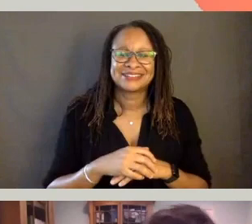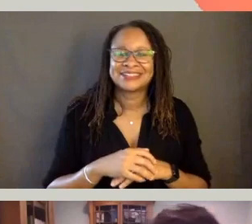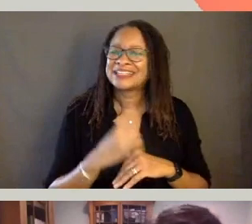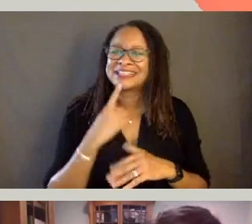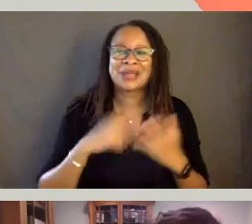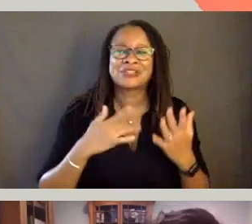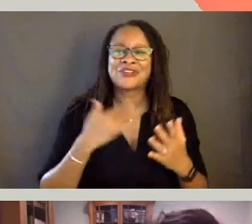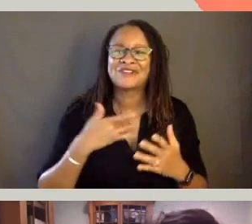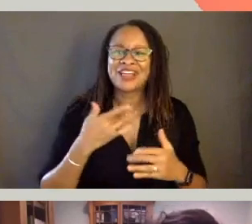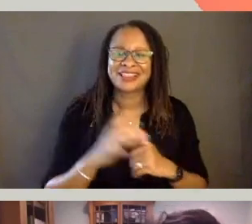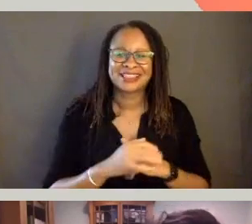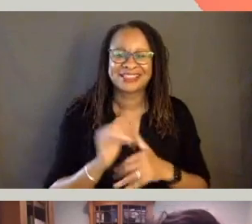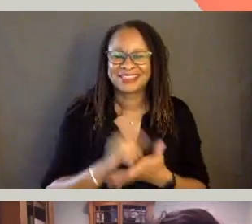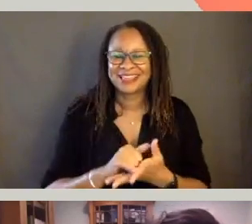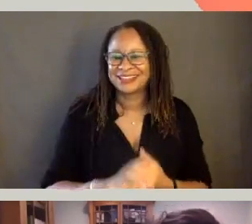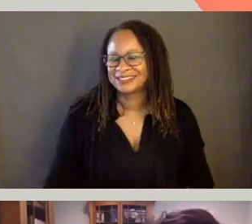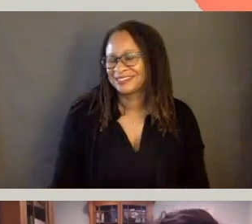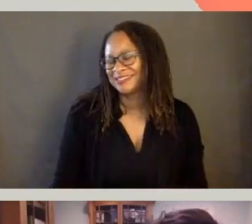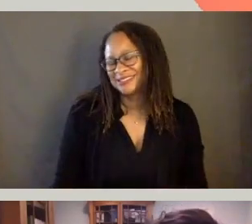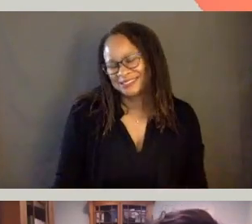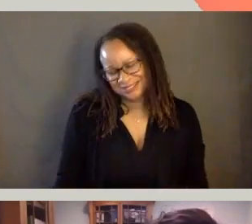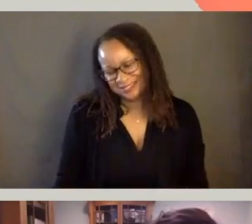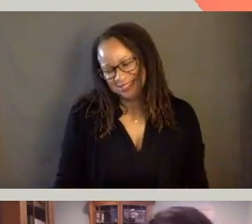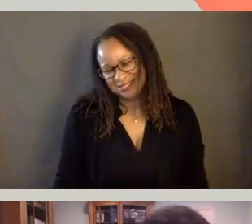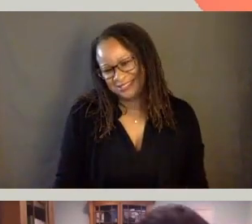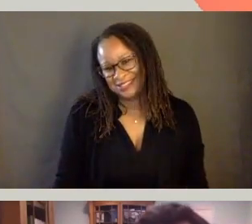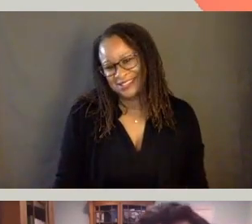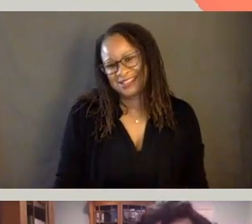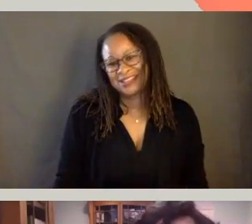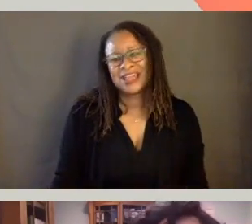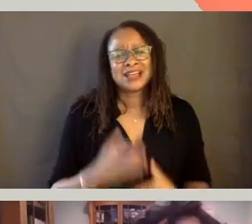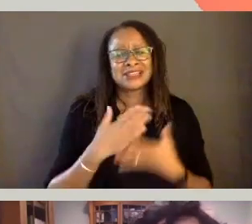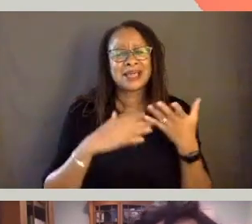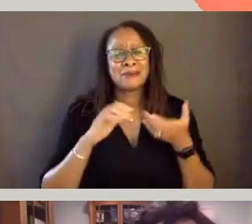Yeah, exactly. It was somehow related to the topic,